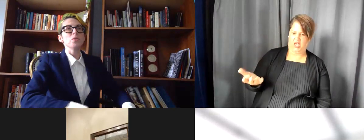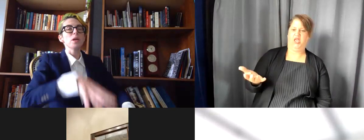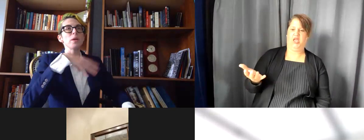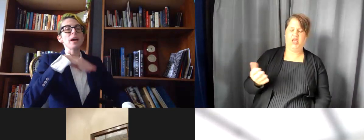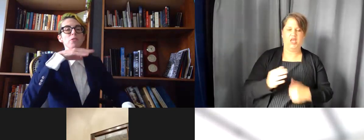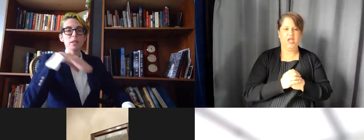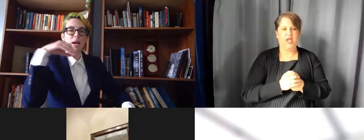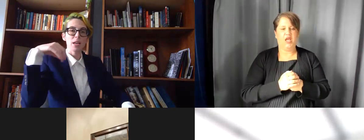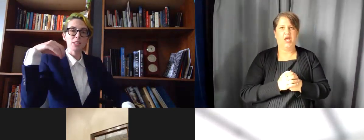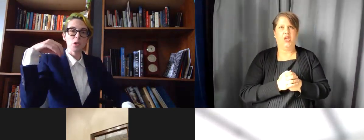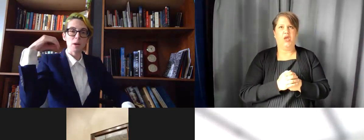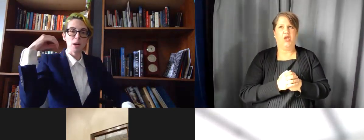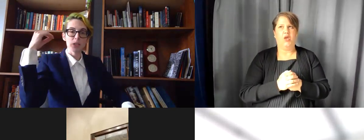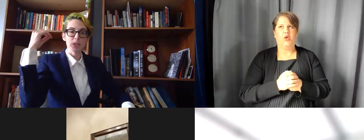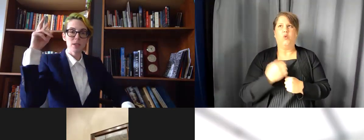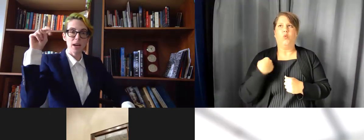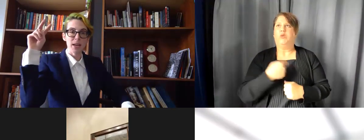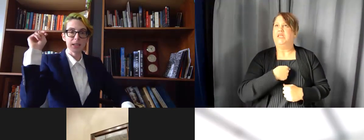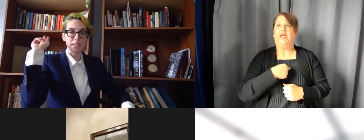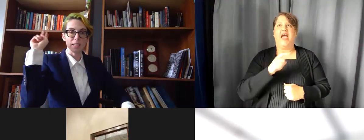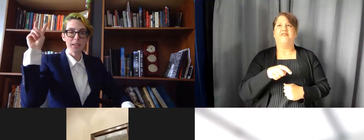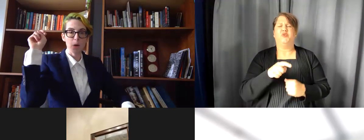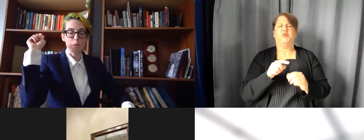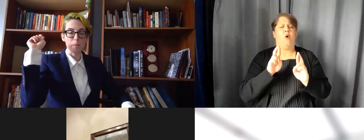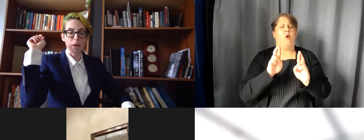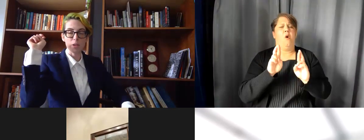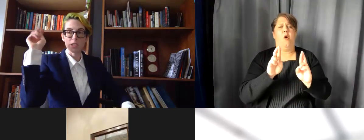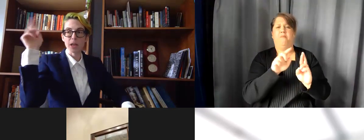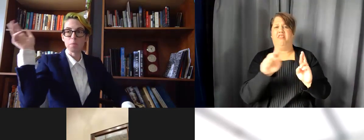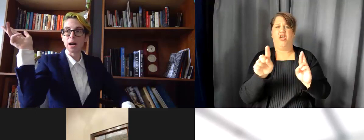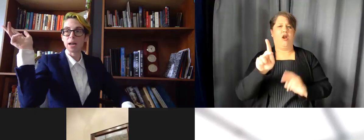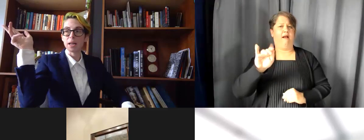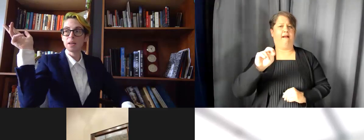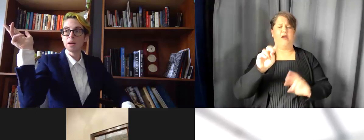Farrah Garland: like, we have to rely on so much kindness and help from others to get by.